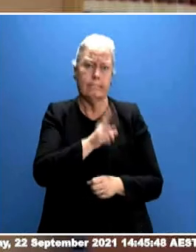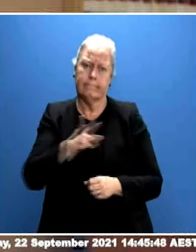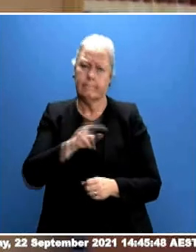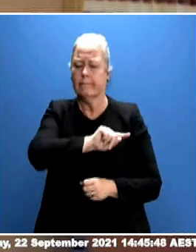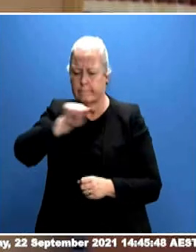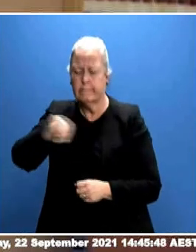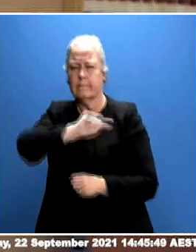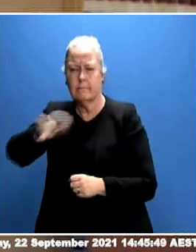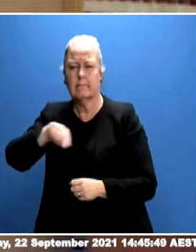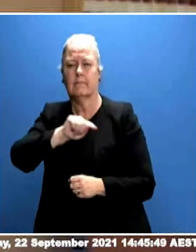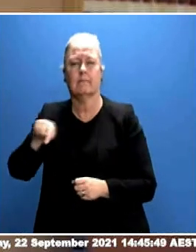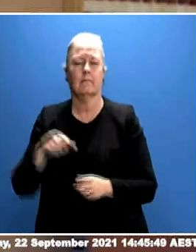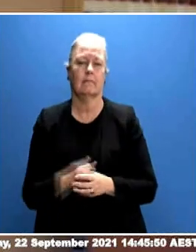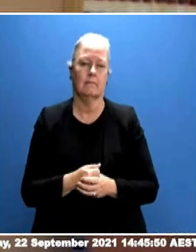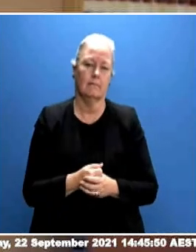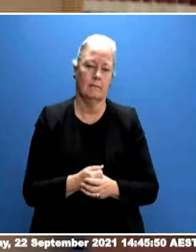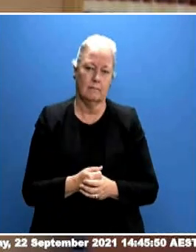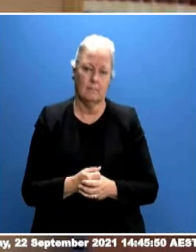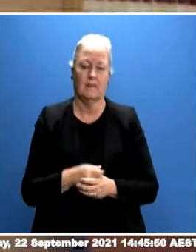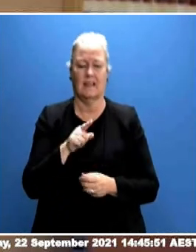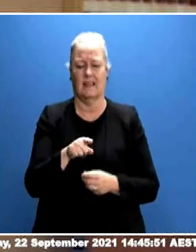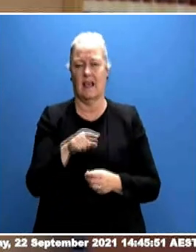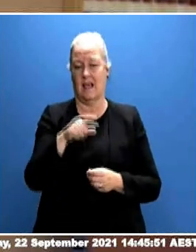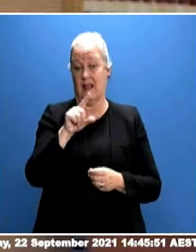We have a small look at the 11 children who were the most frequent